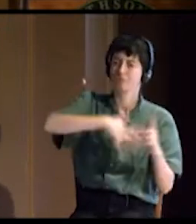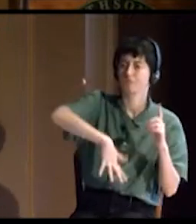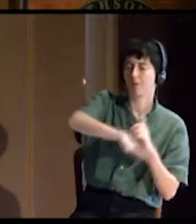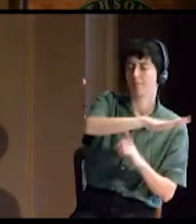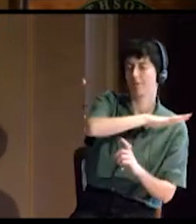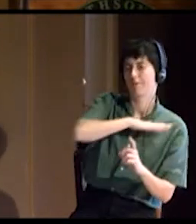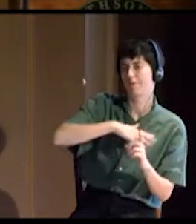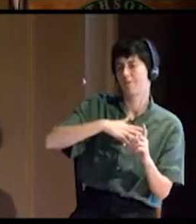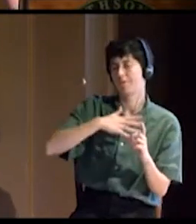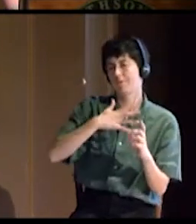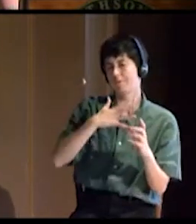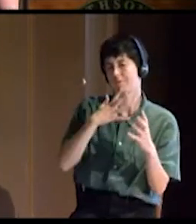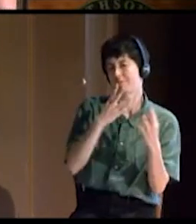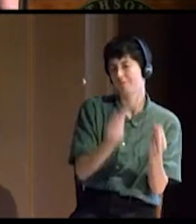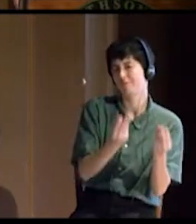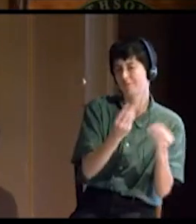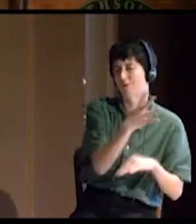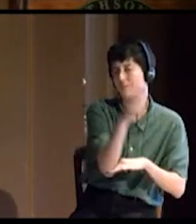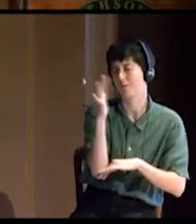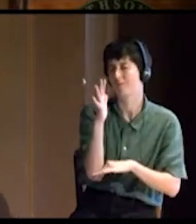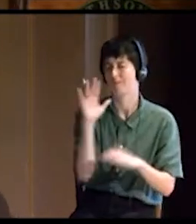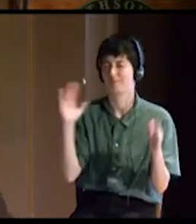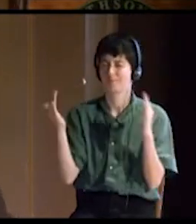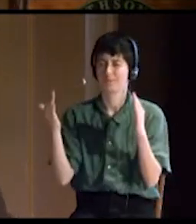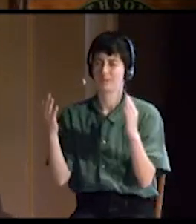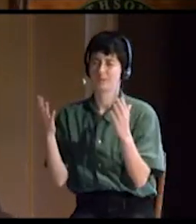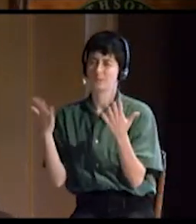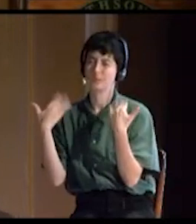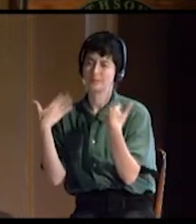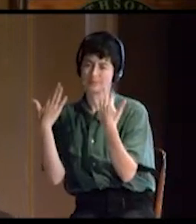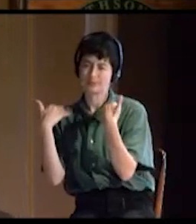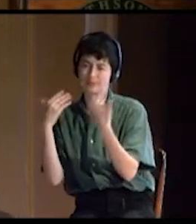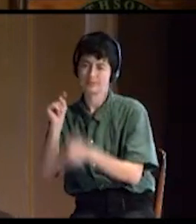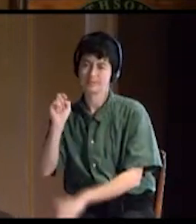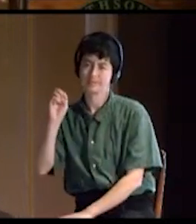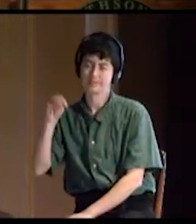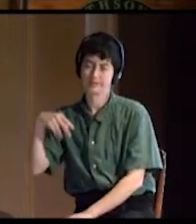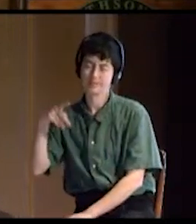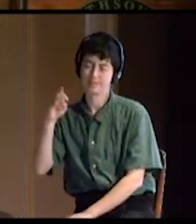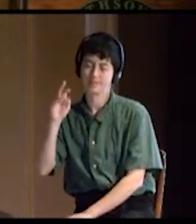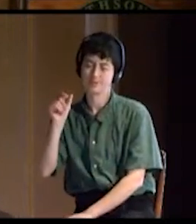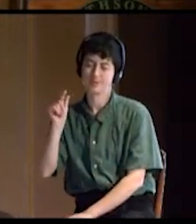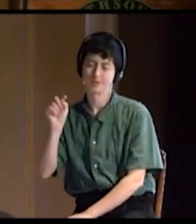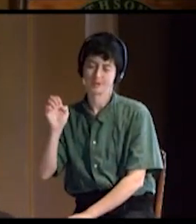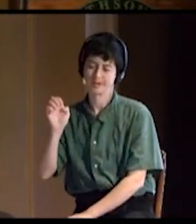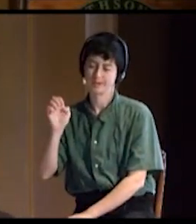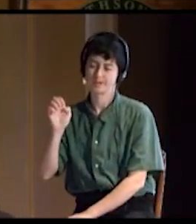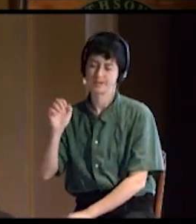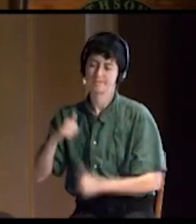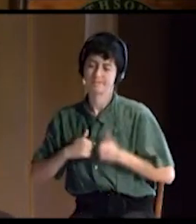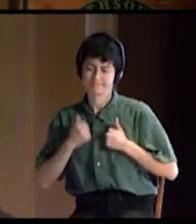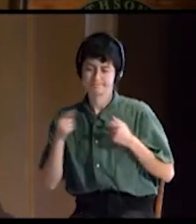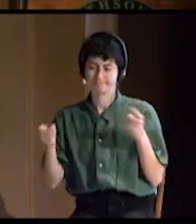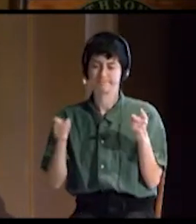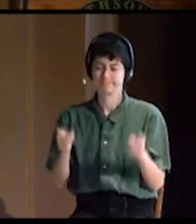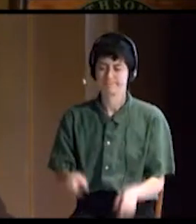So we have different evolutionary trees for the chloroplast and the nuclear datasets. And when we see these differences, it often raises alarm bells